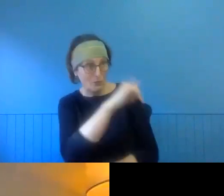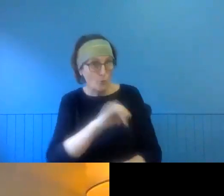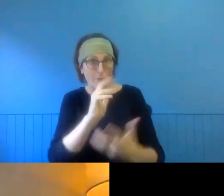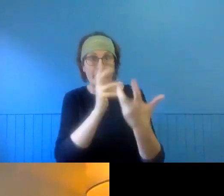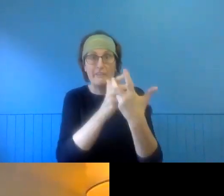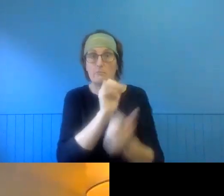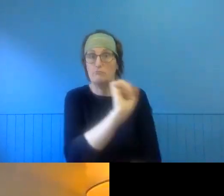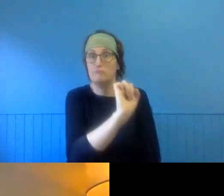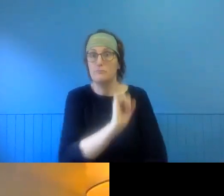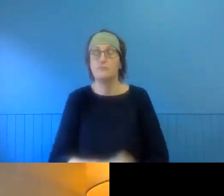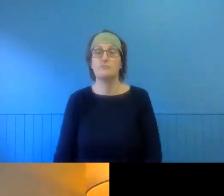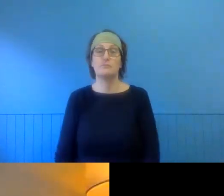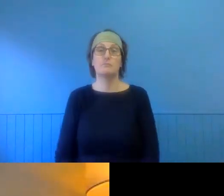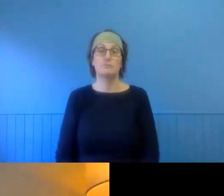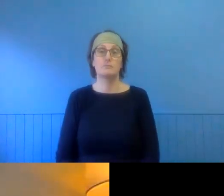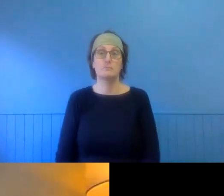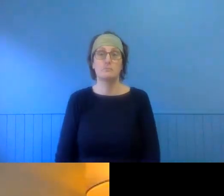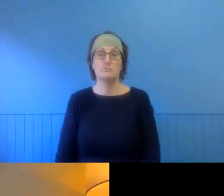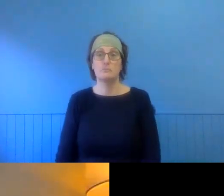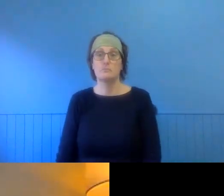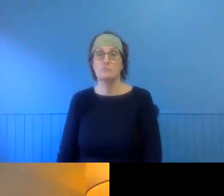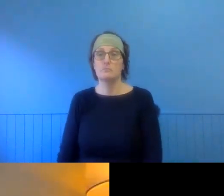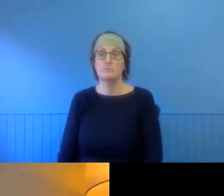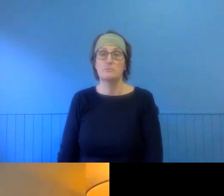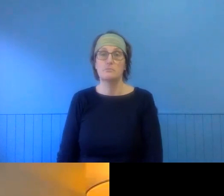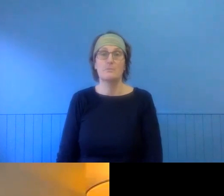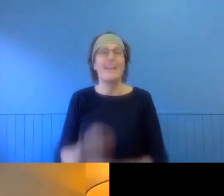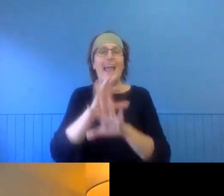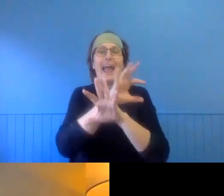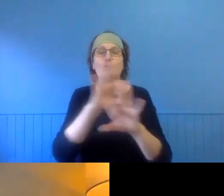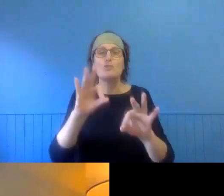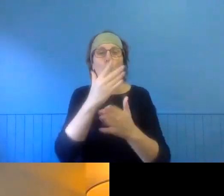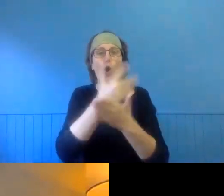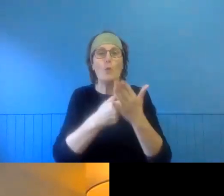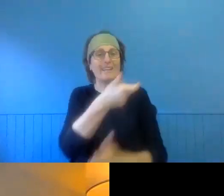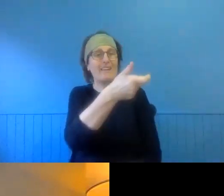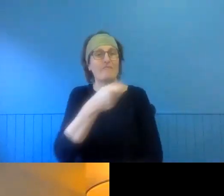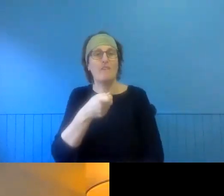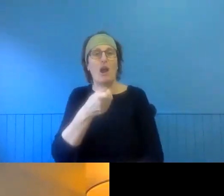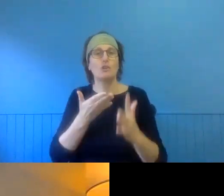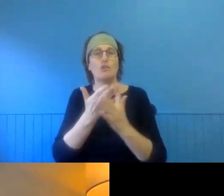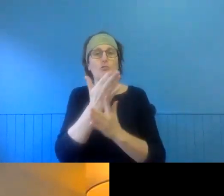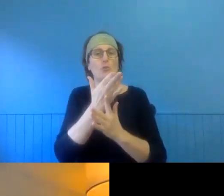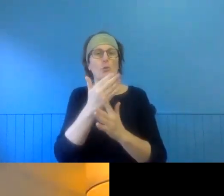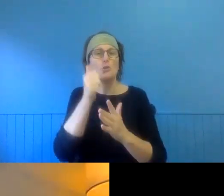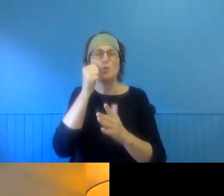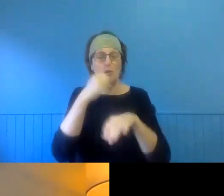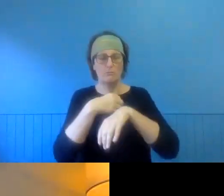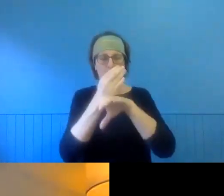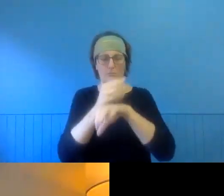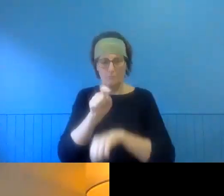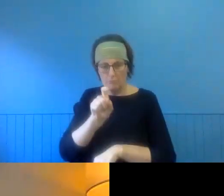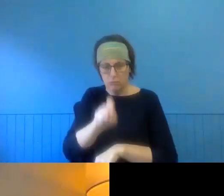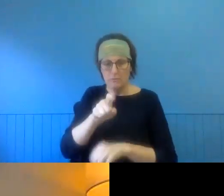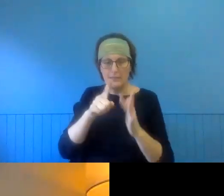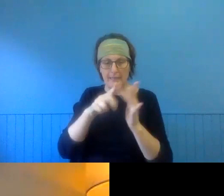to you. Don't just invite them by the invite, you know, Outlook thing.